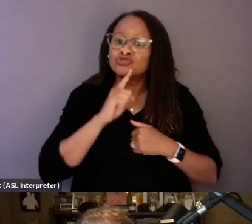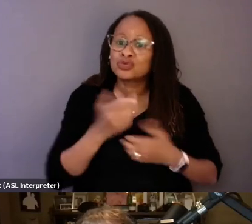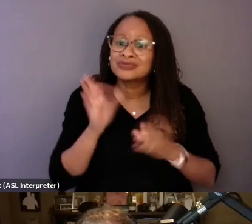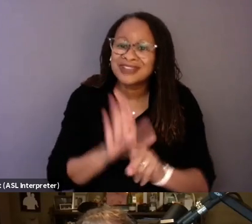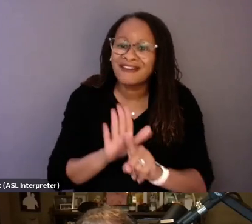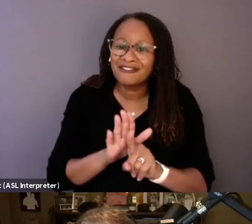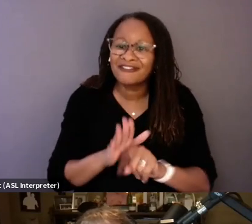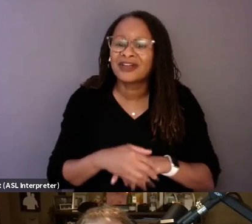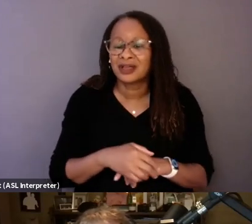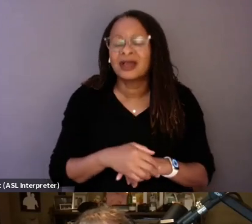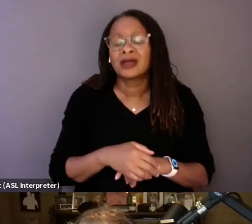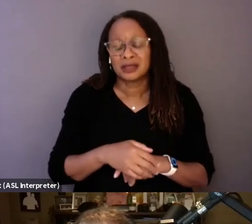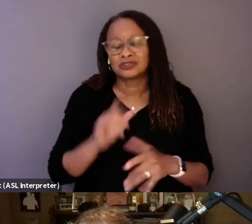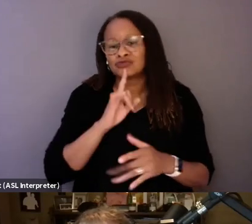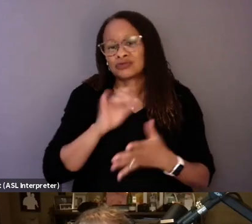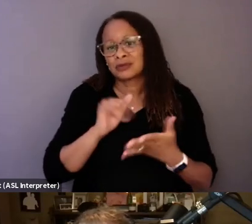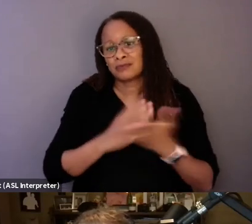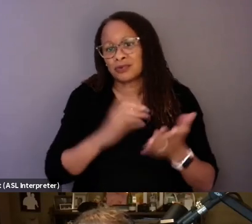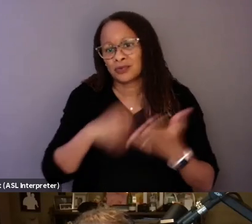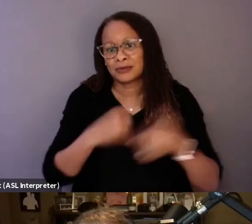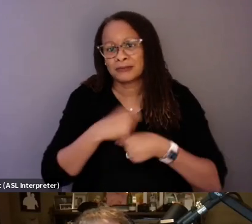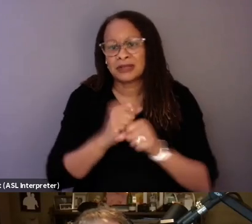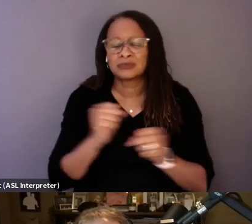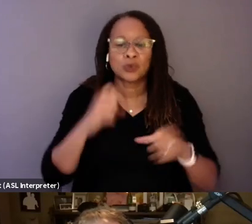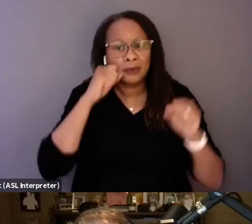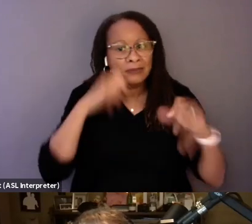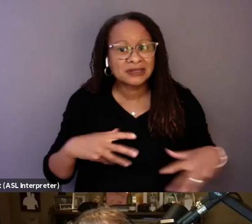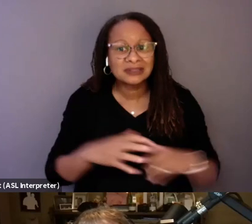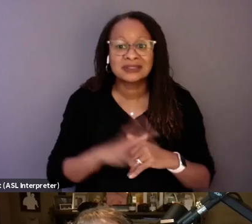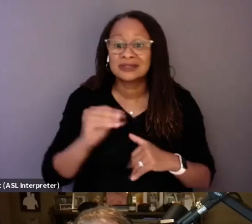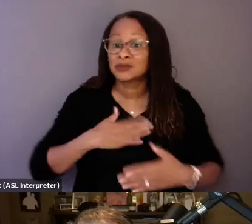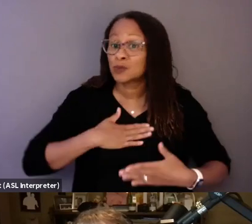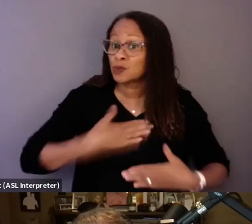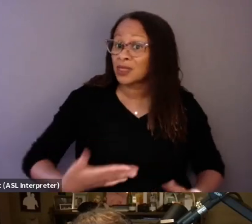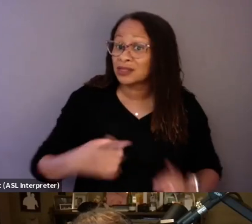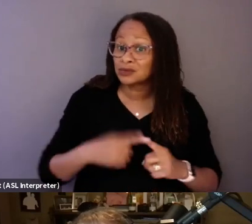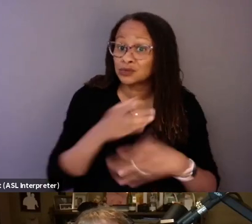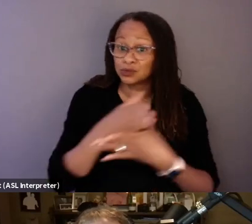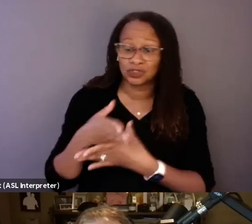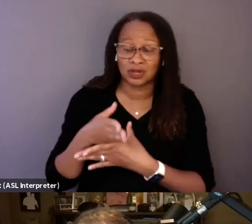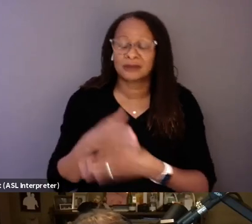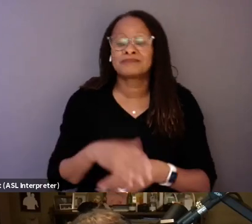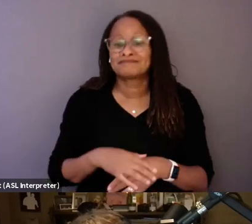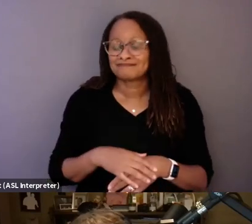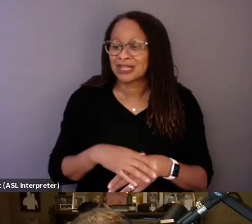is part of what made him so remarkable and his willingness to share that to be vulnerable